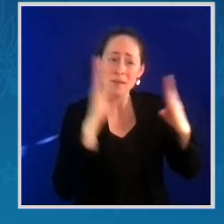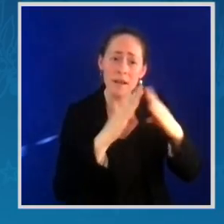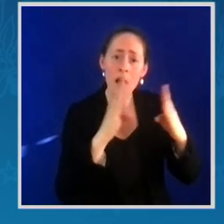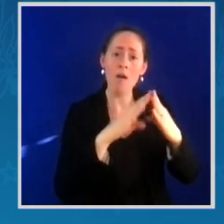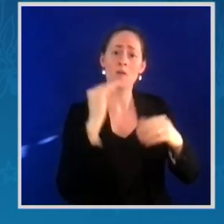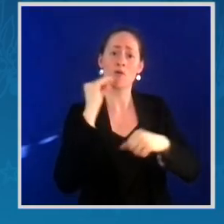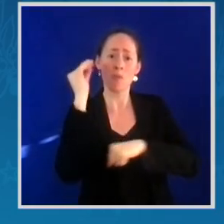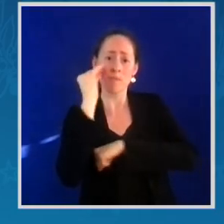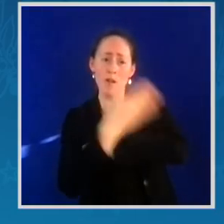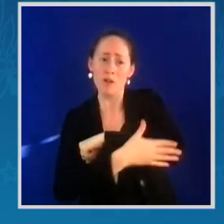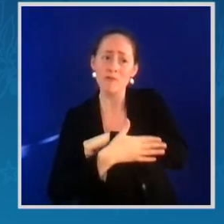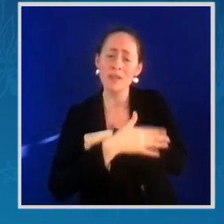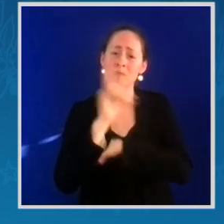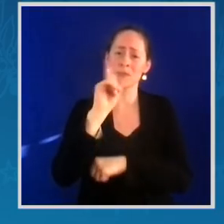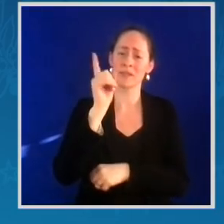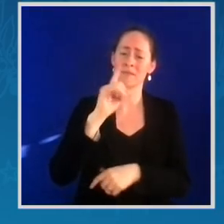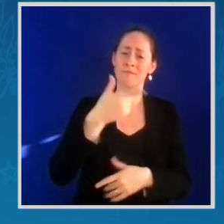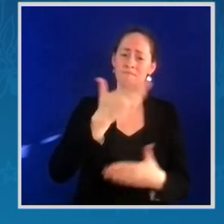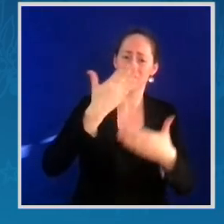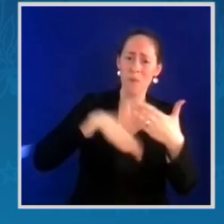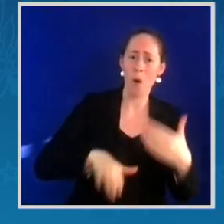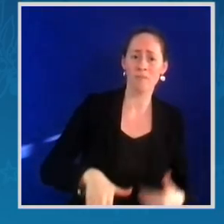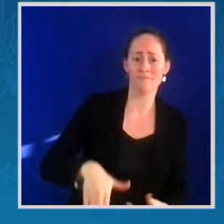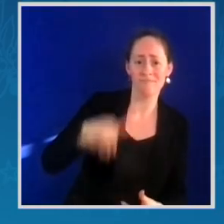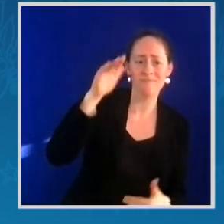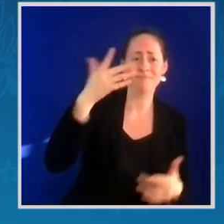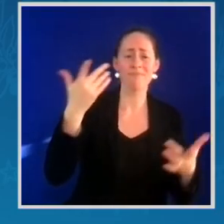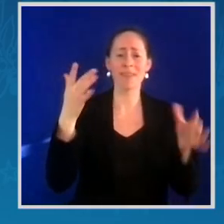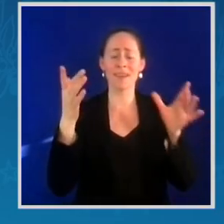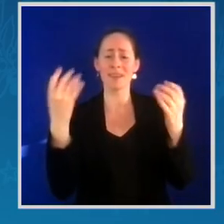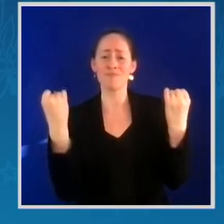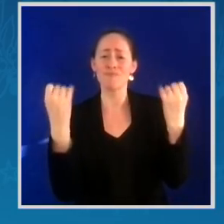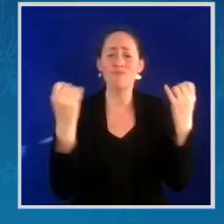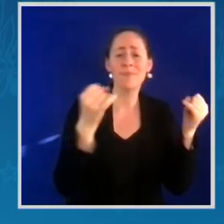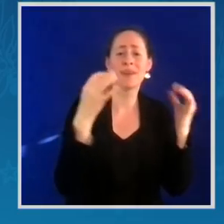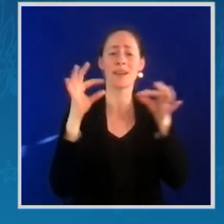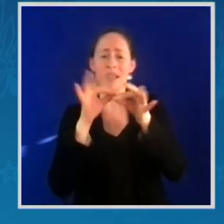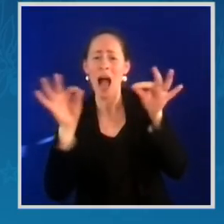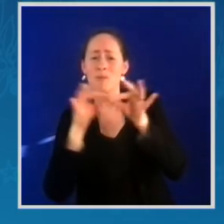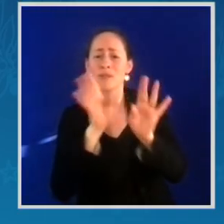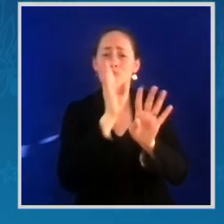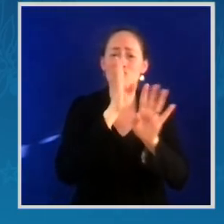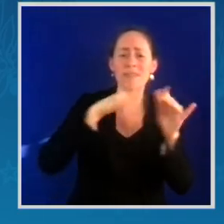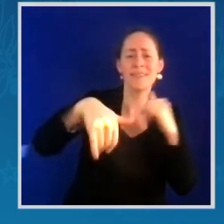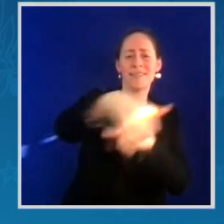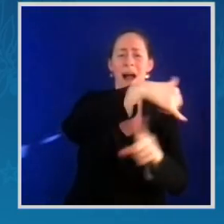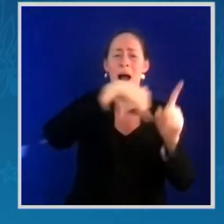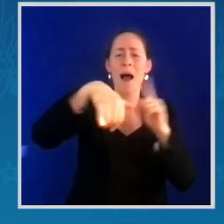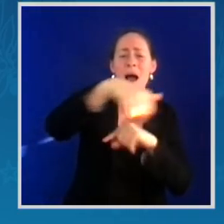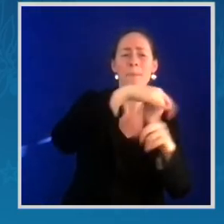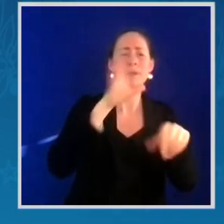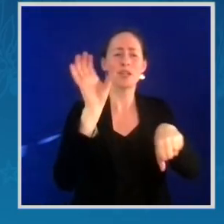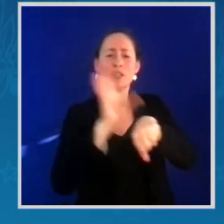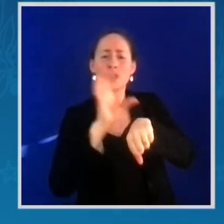where they speak the language, they know the culture, they go to that church every Sunday, the place where their grandmother lives.